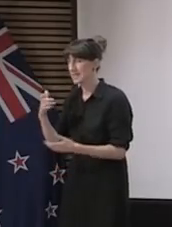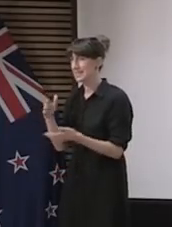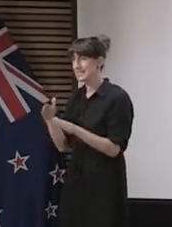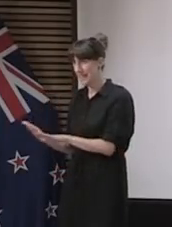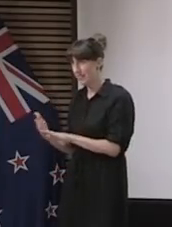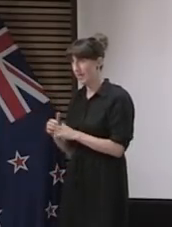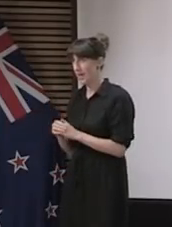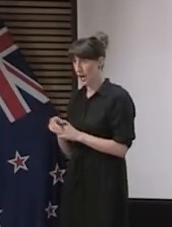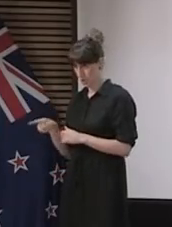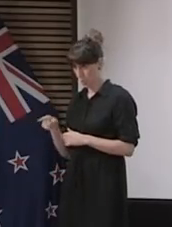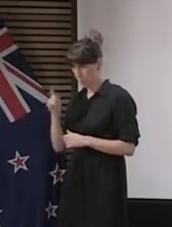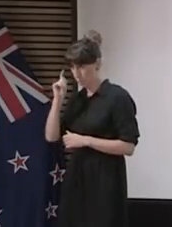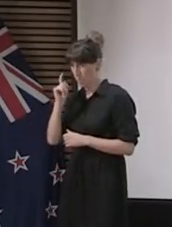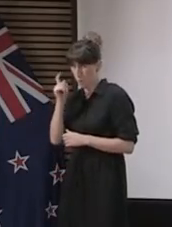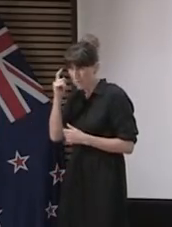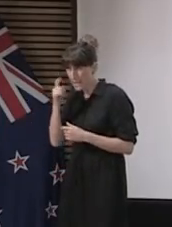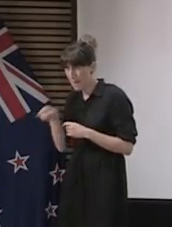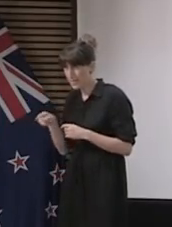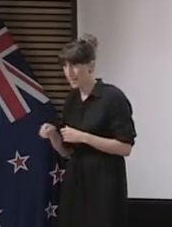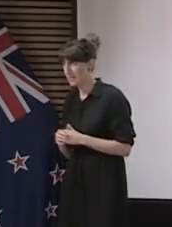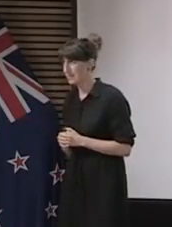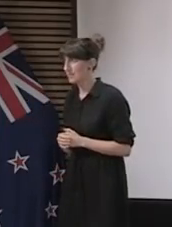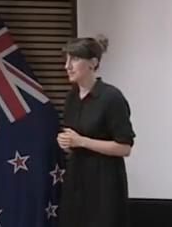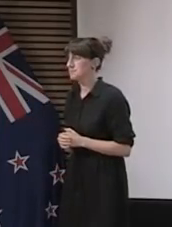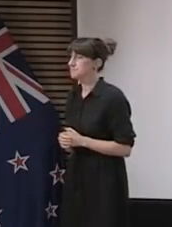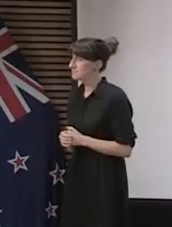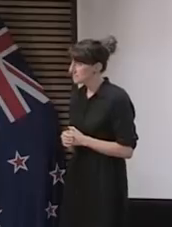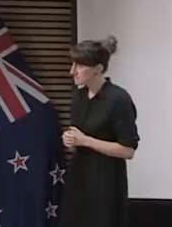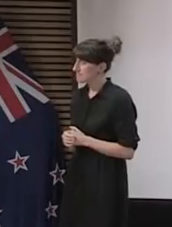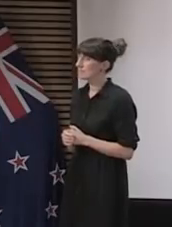and are youconcerned about that increaselevel of vitriol? As I said, that is something that doescome with the job.